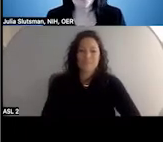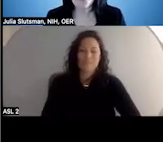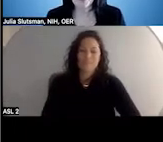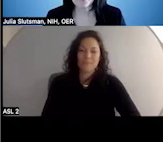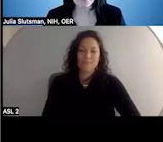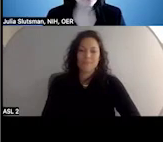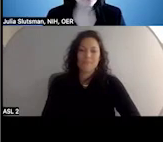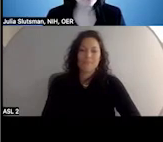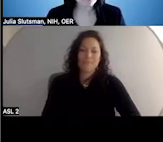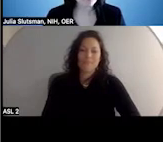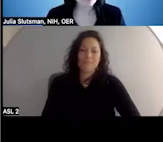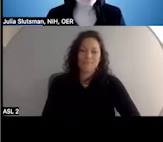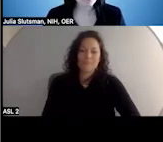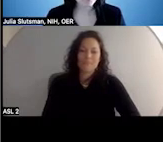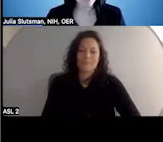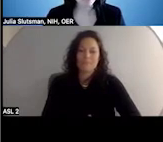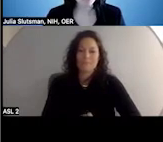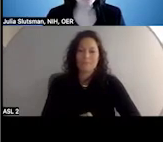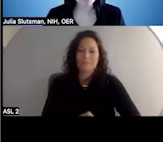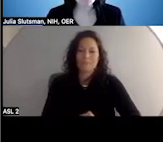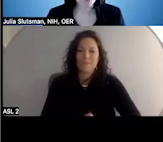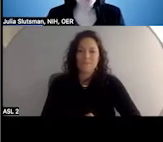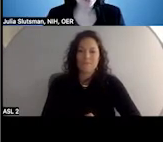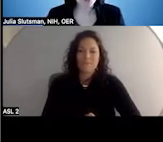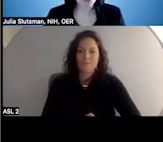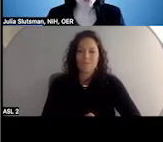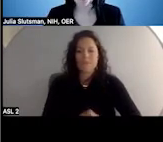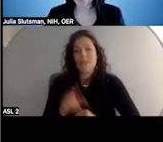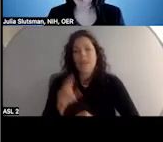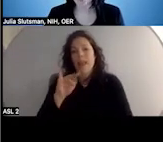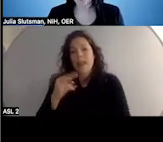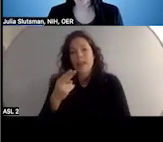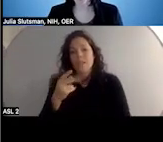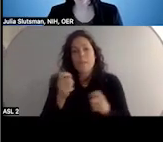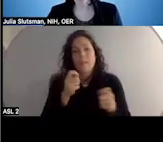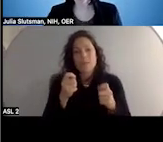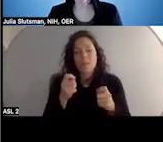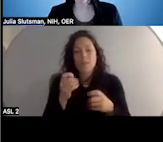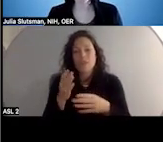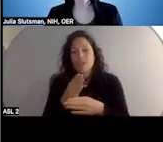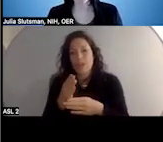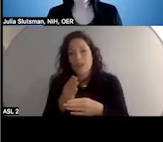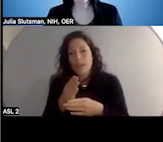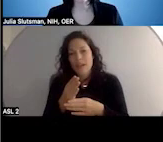While the NIH Data Management and Sharing Policy is new,